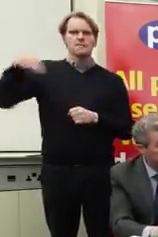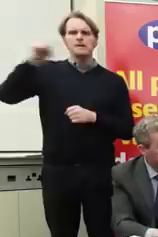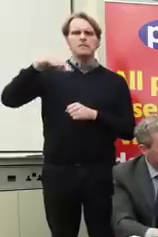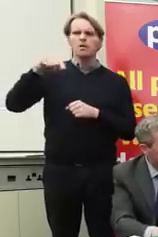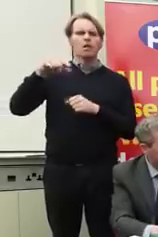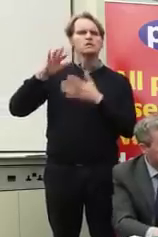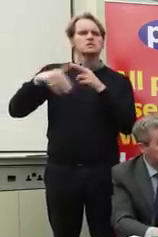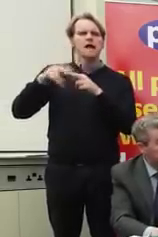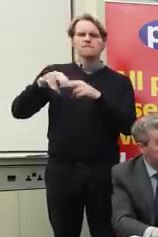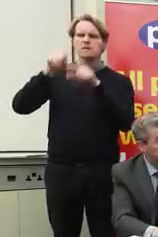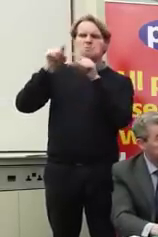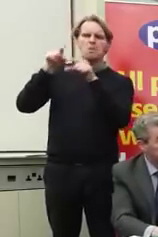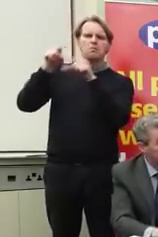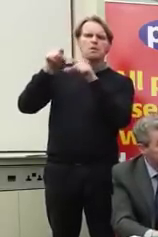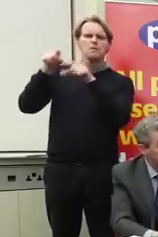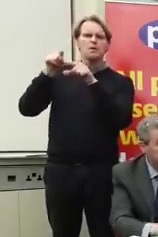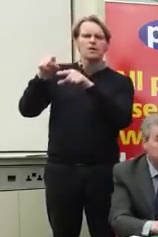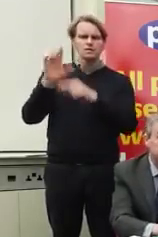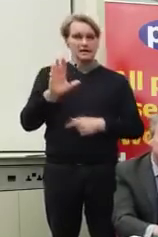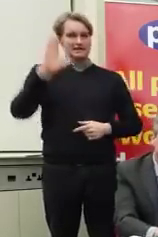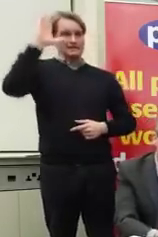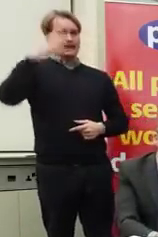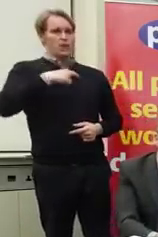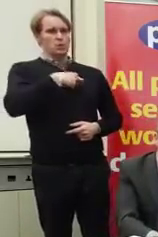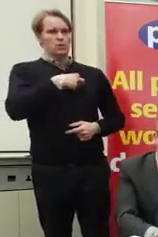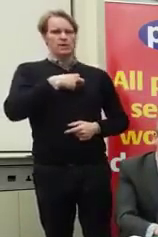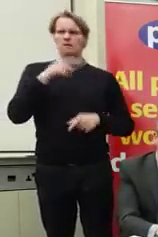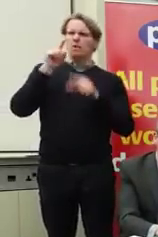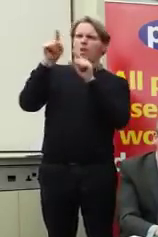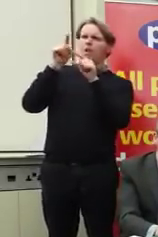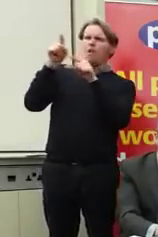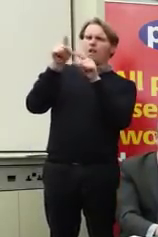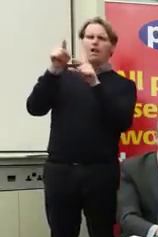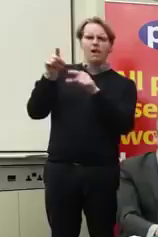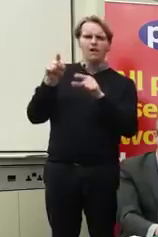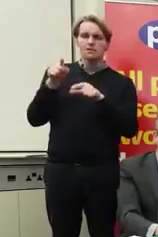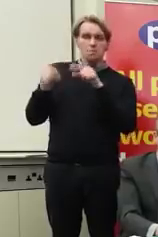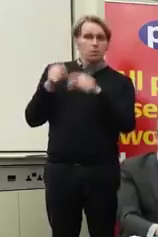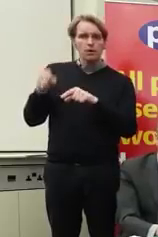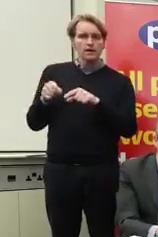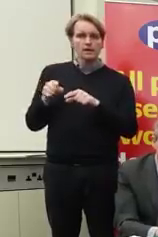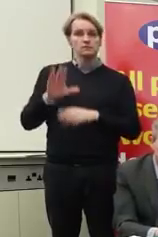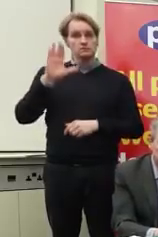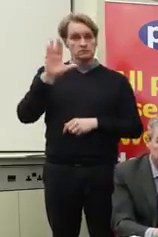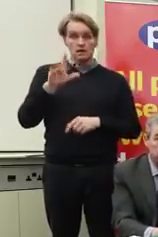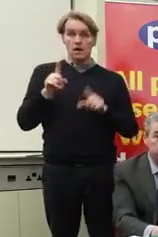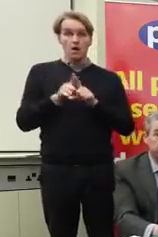standing up, being union reps we deal with private employers now who have